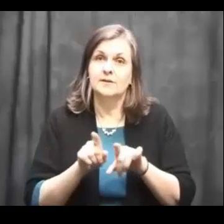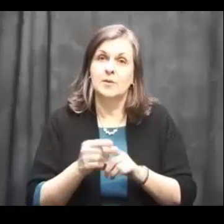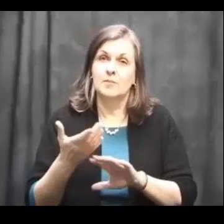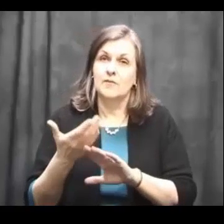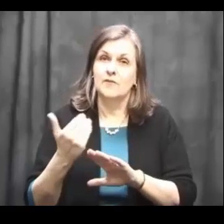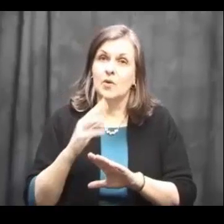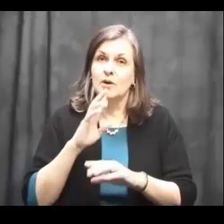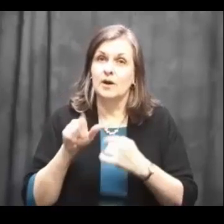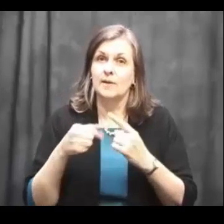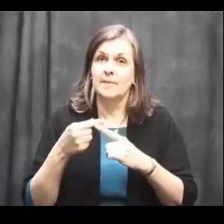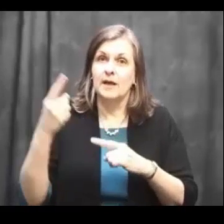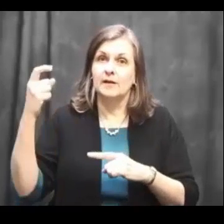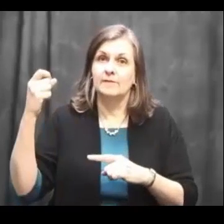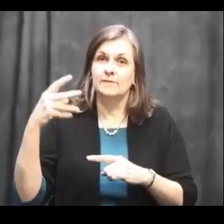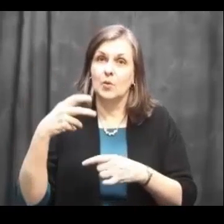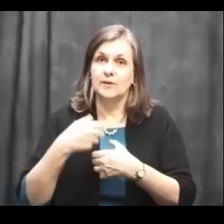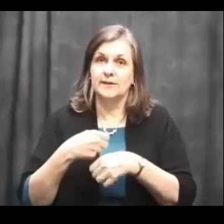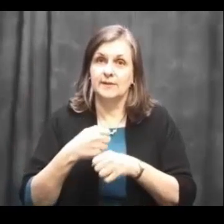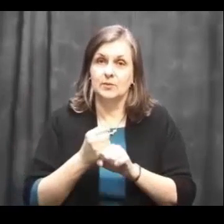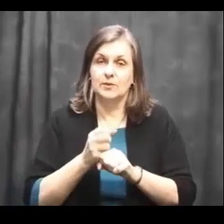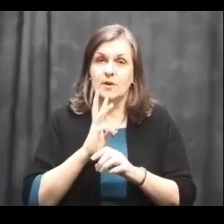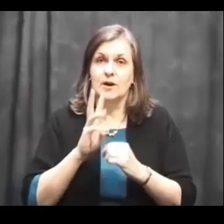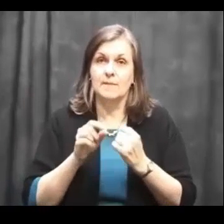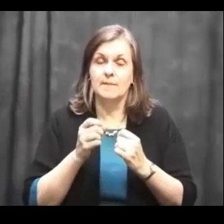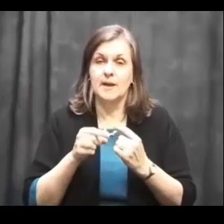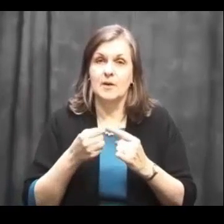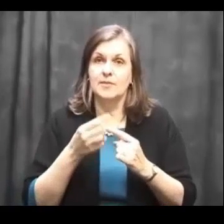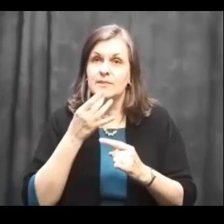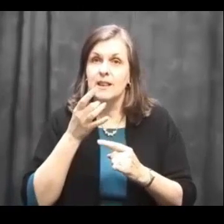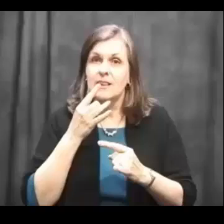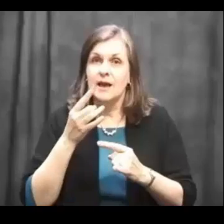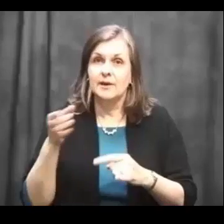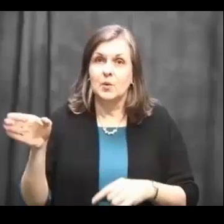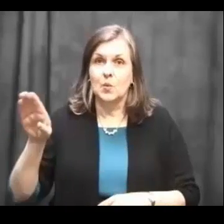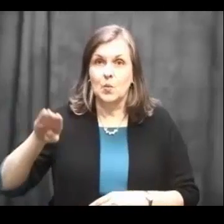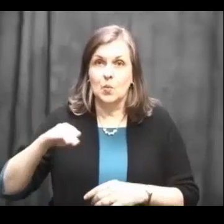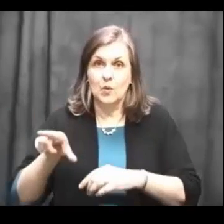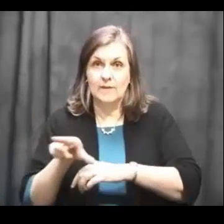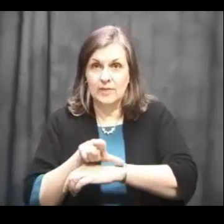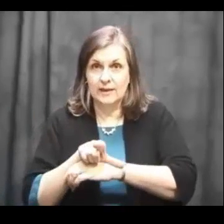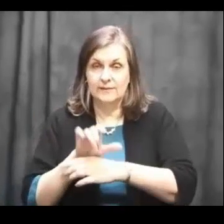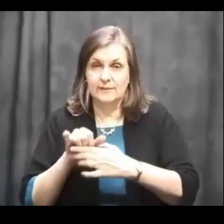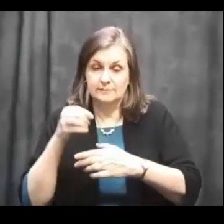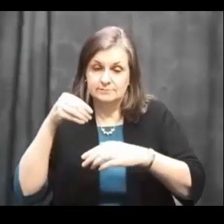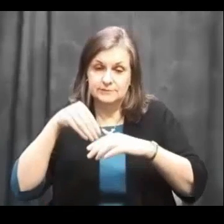we've also talked in photosynthesis about the light wave lengths that enter the leaves